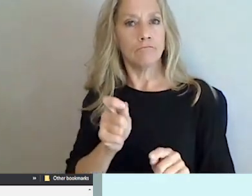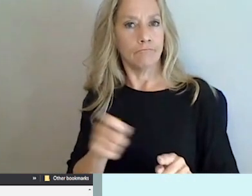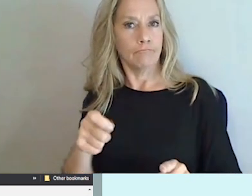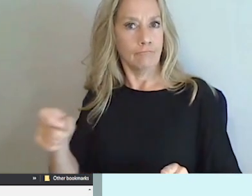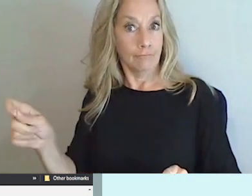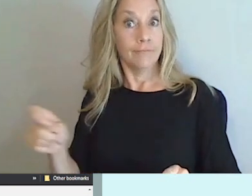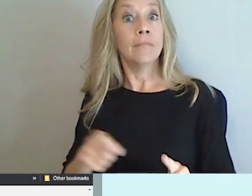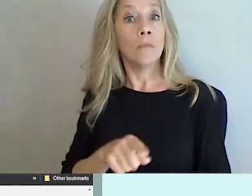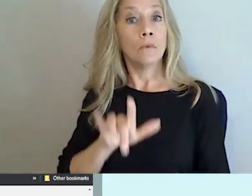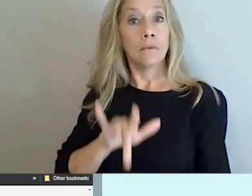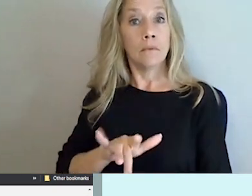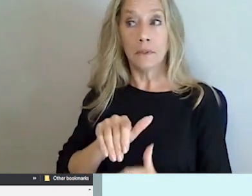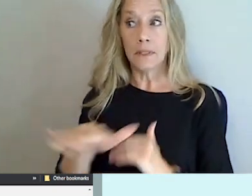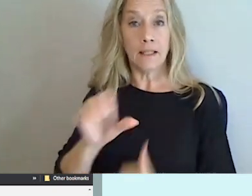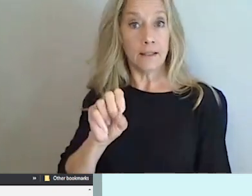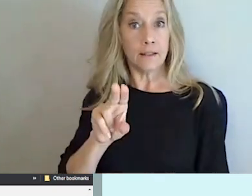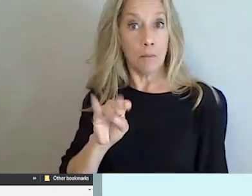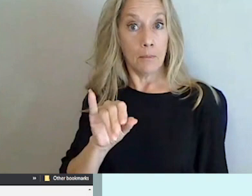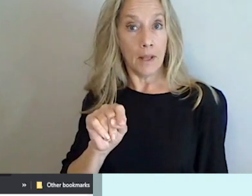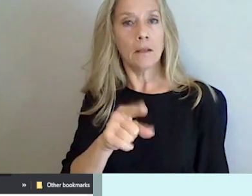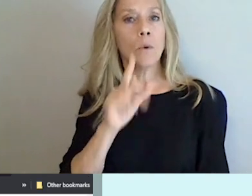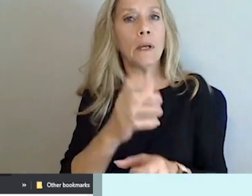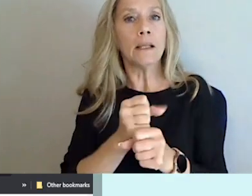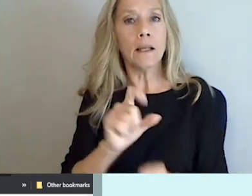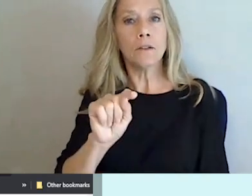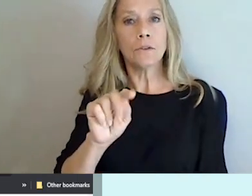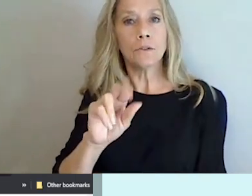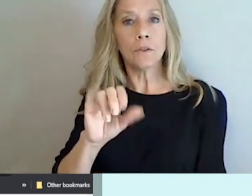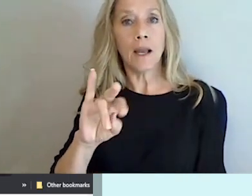After submitting your renewal, you will receive a tracking number. Be sure to